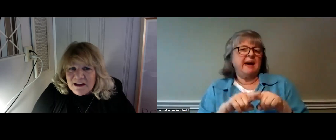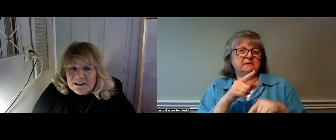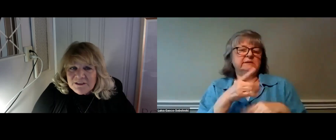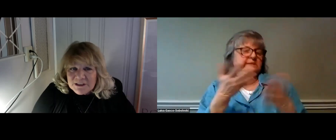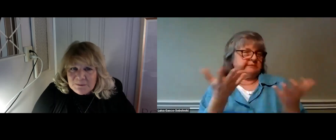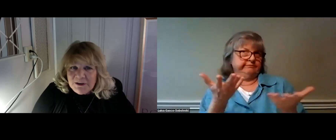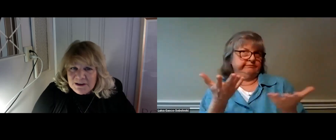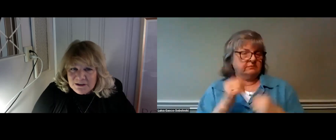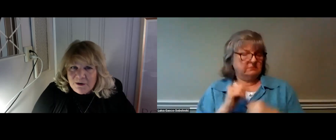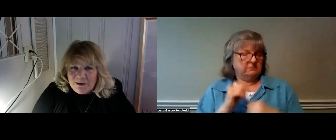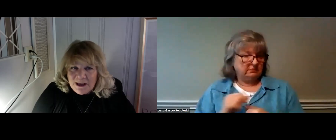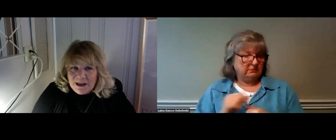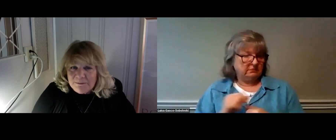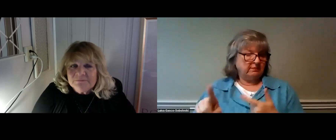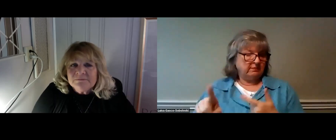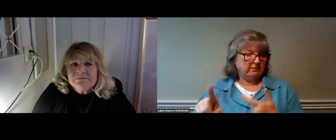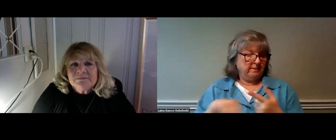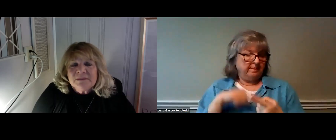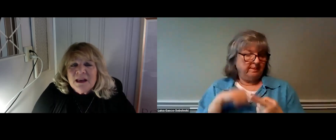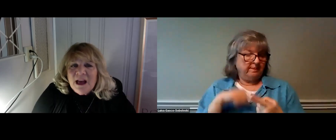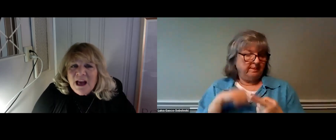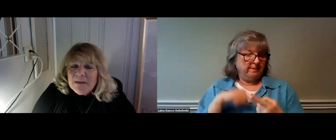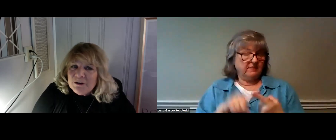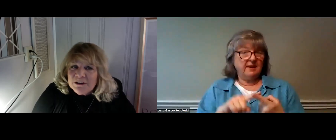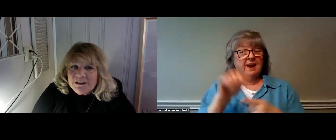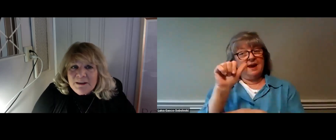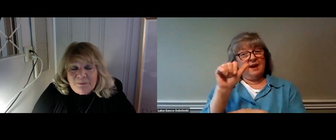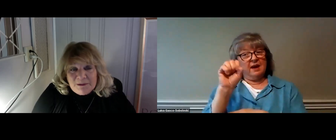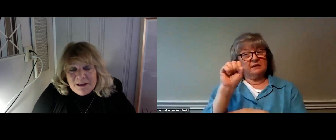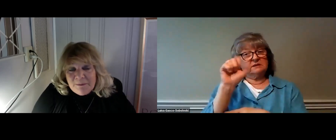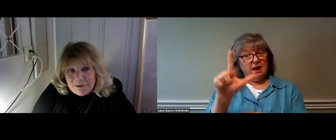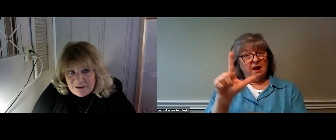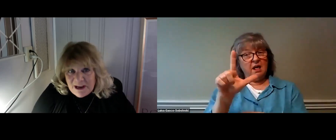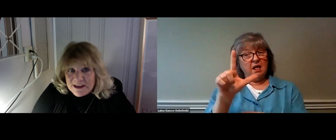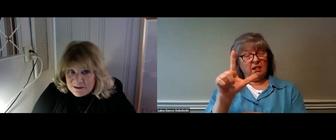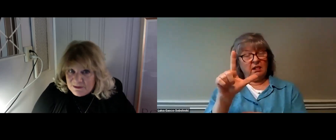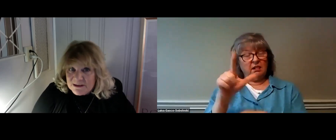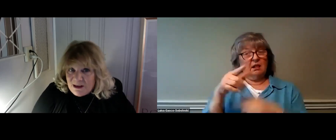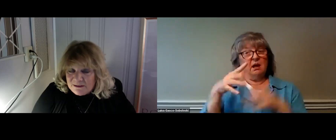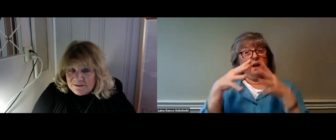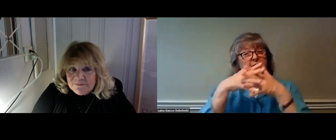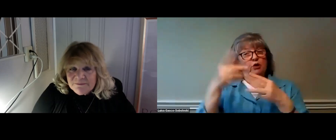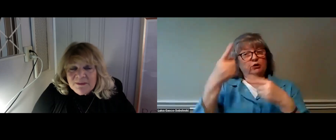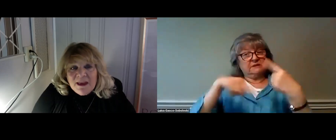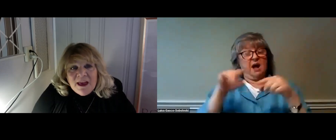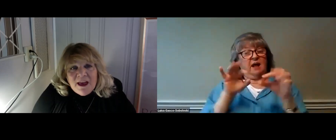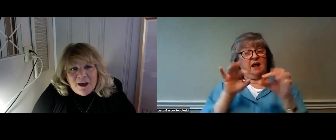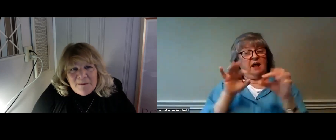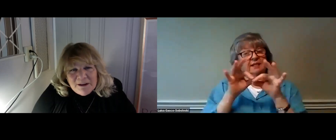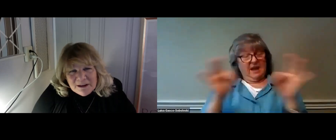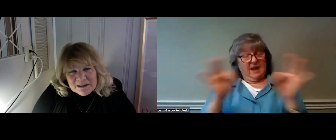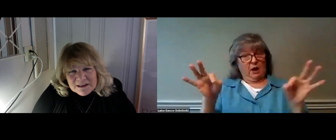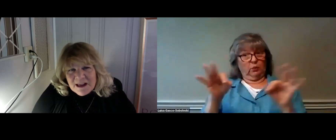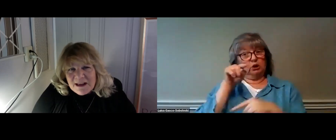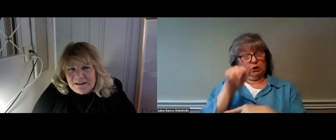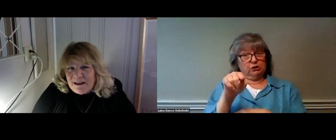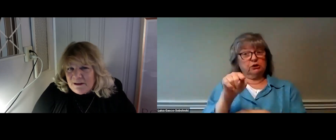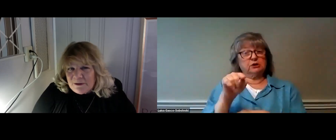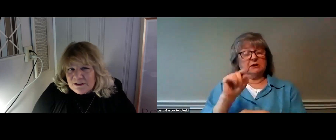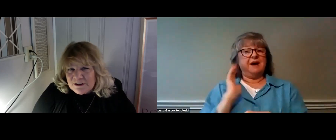but not all deaf persons have that kind of experience growing up, I am